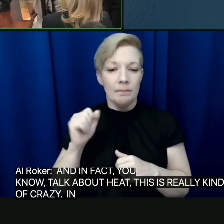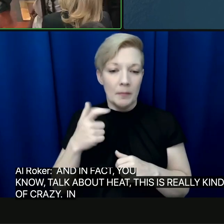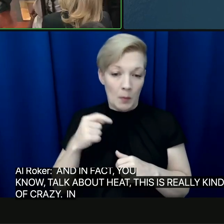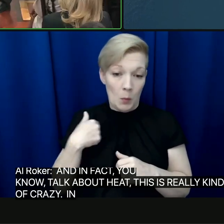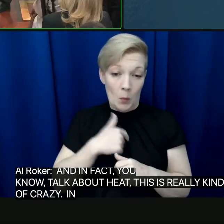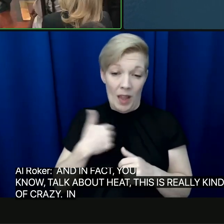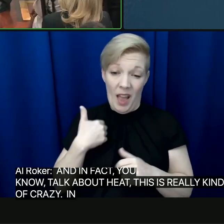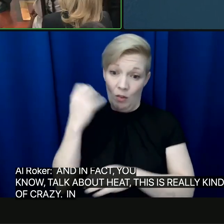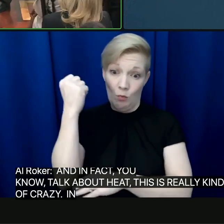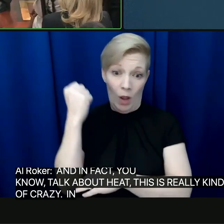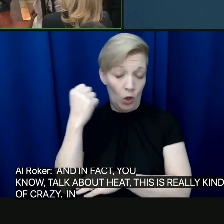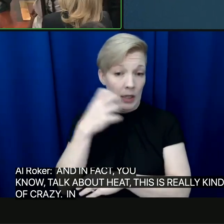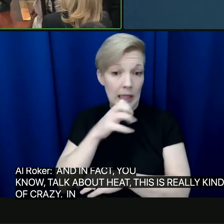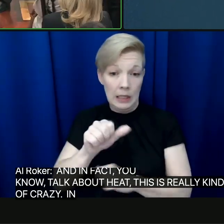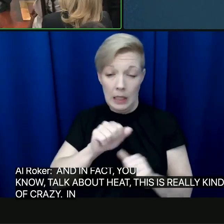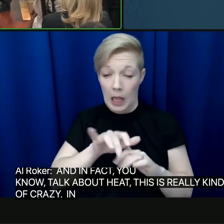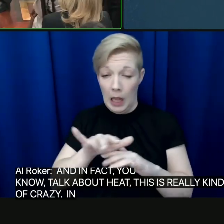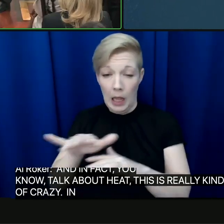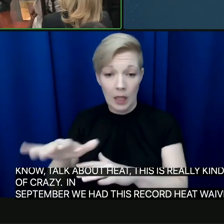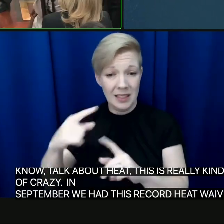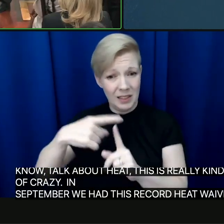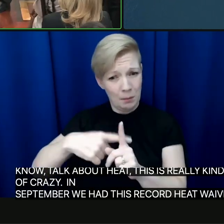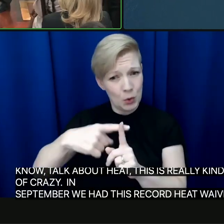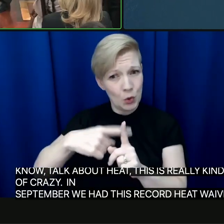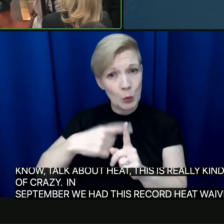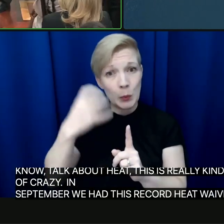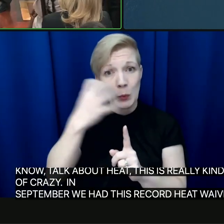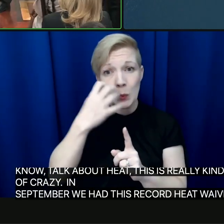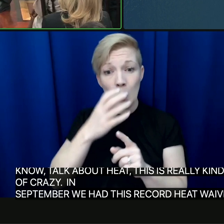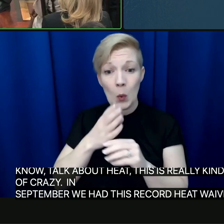with temperatures that were crazy. I mean, more than 1700 daily records